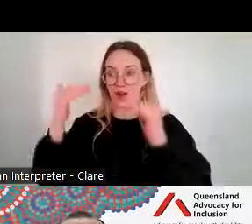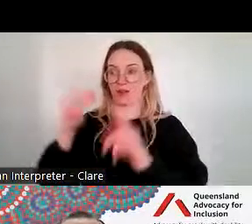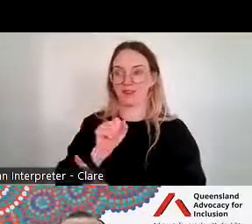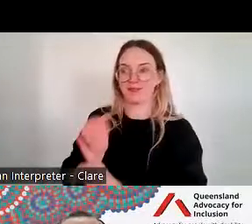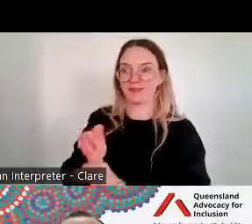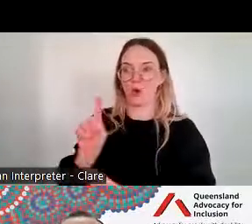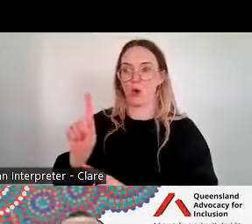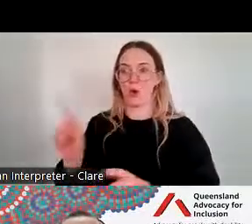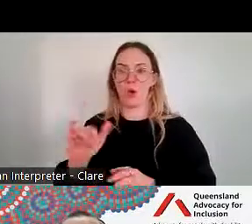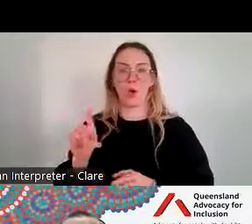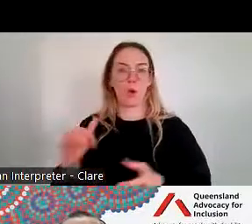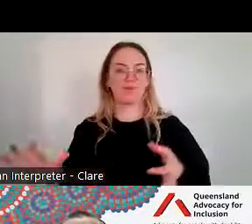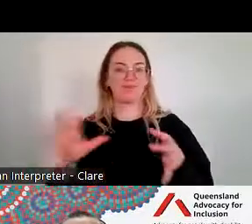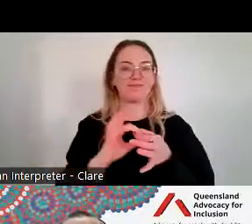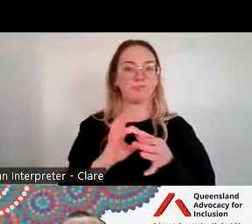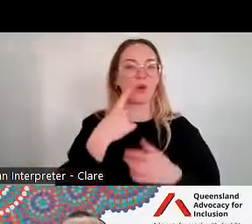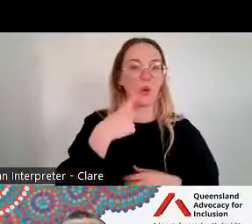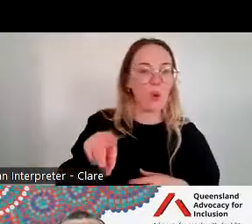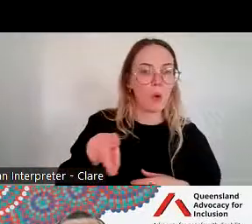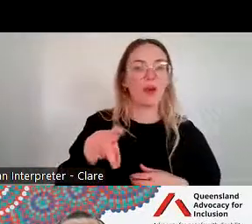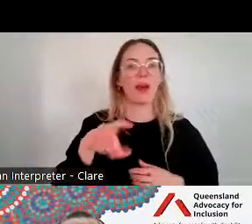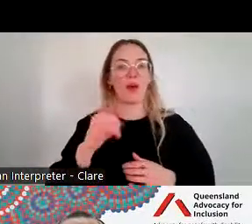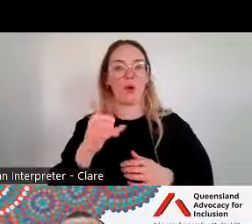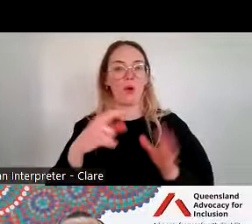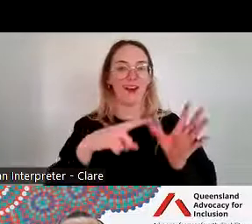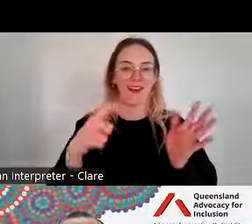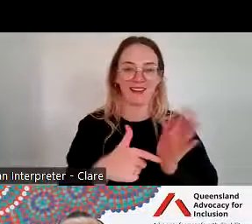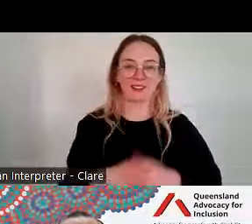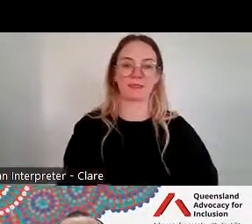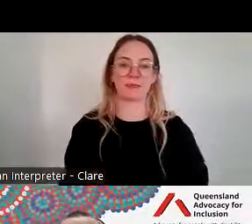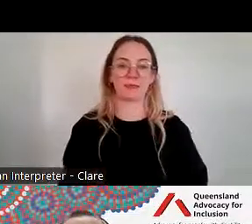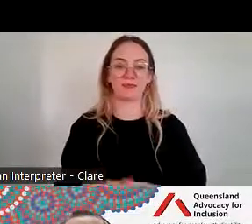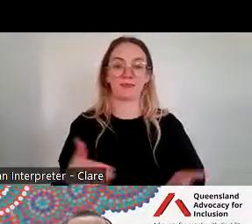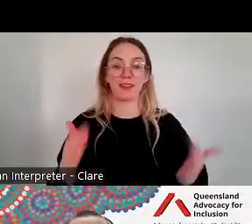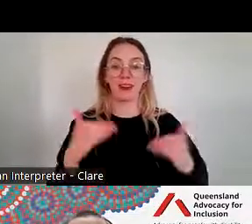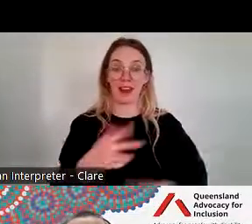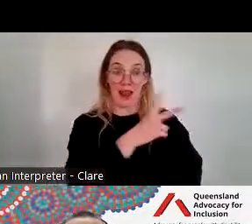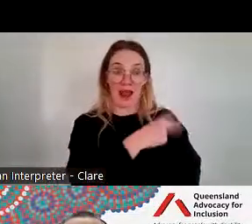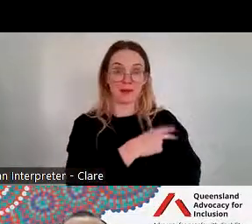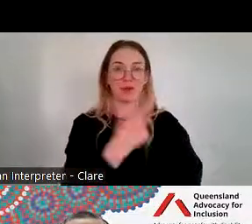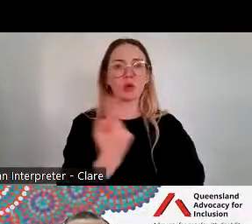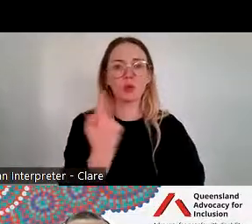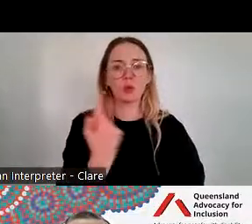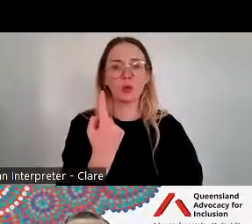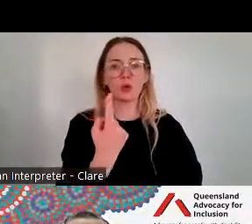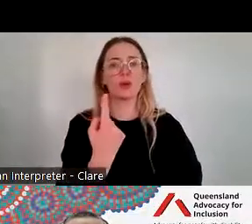order. An administrator is a financial decision maker and a guardian is a personal decision maker.